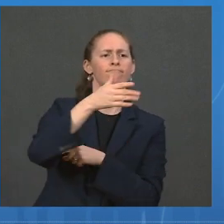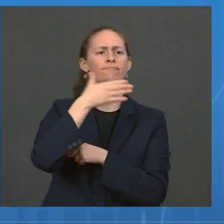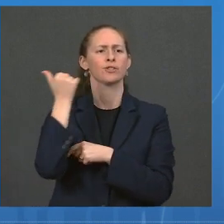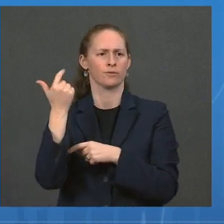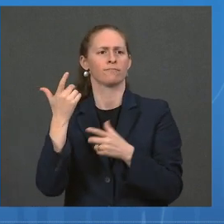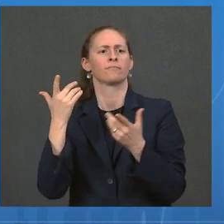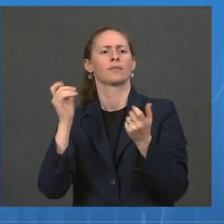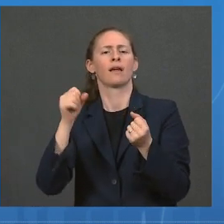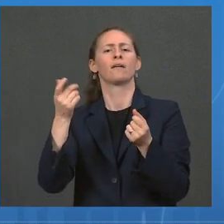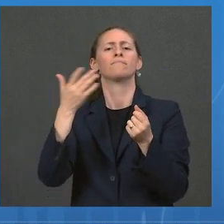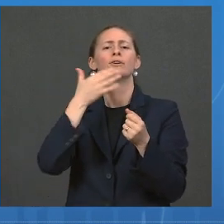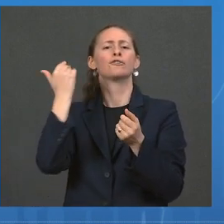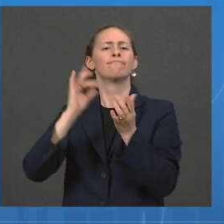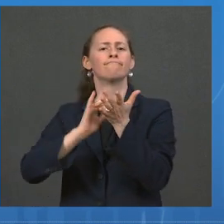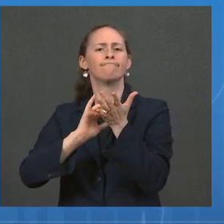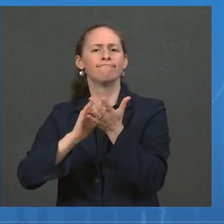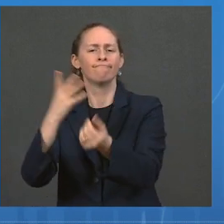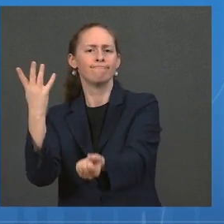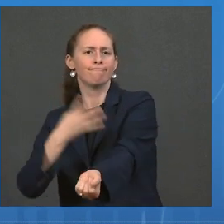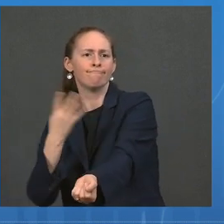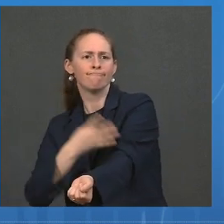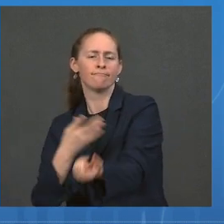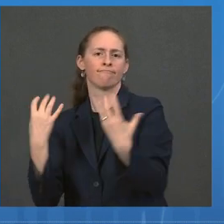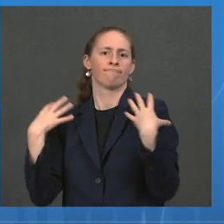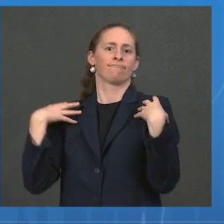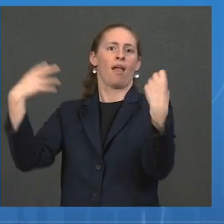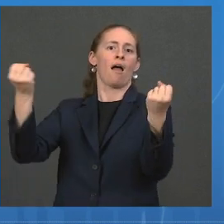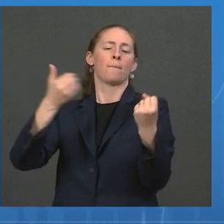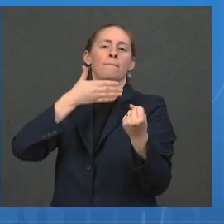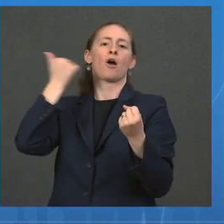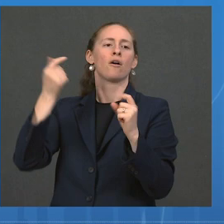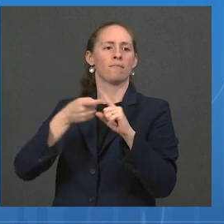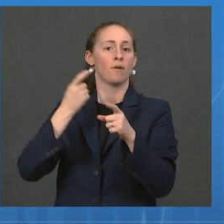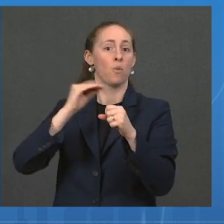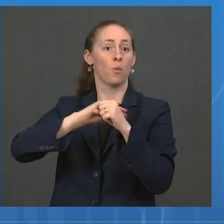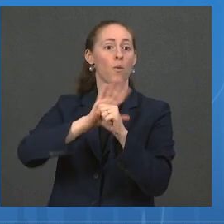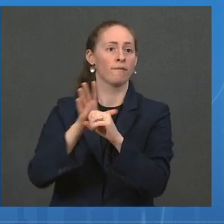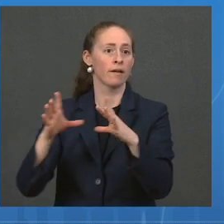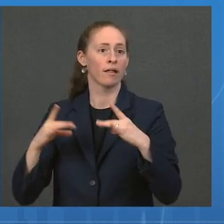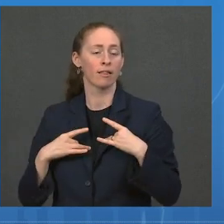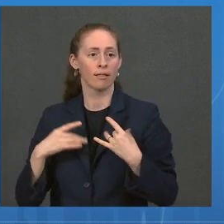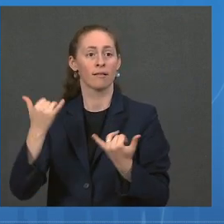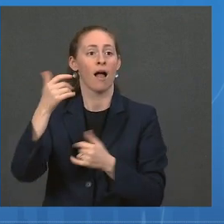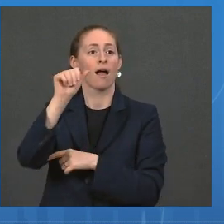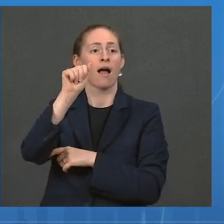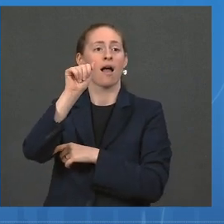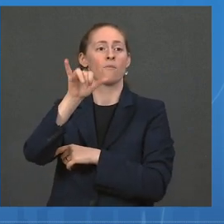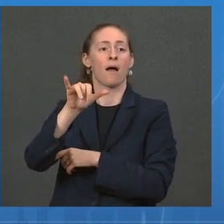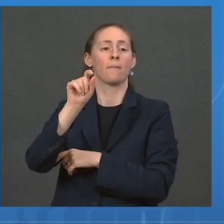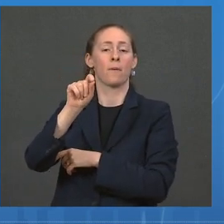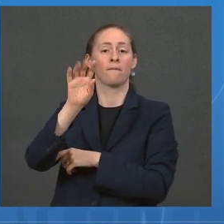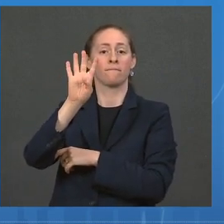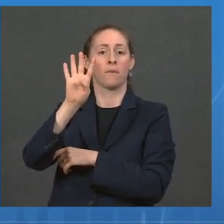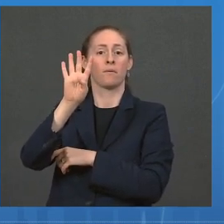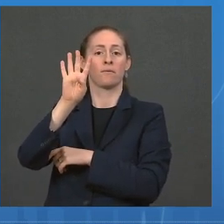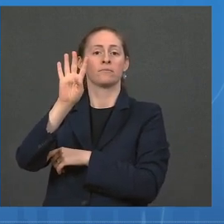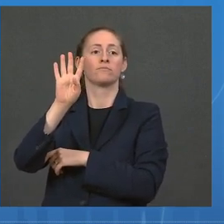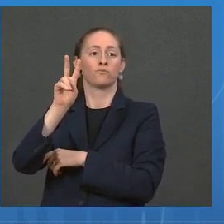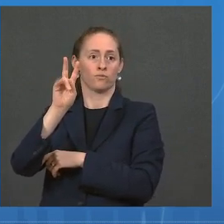that the sub-lineage AY 4.2 impacts the effectiveness of our current vaccines or therapeutics, and we will continue to follow up.